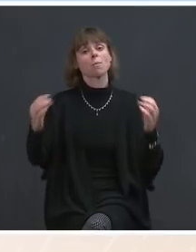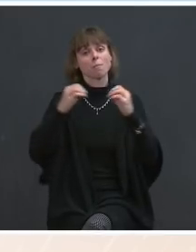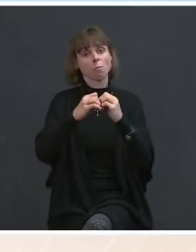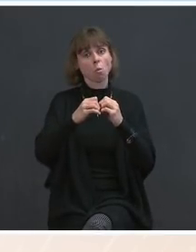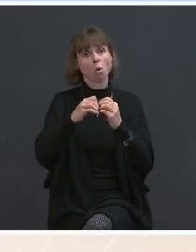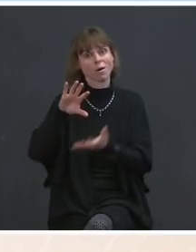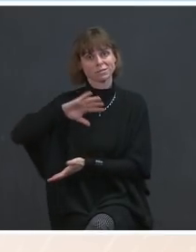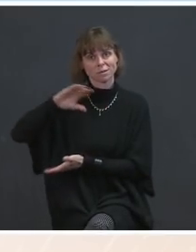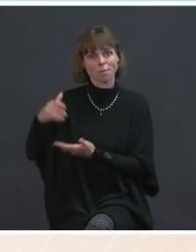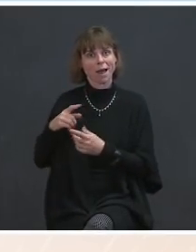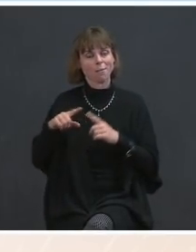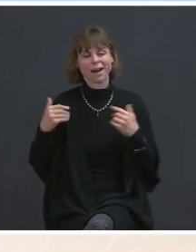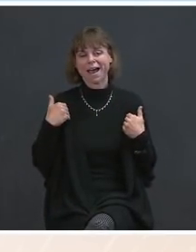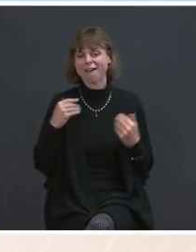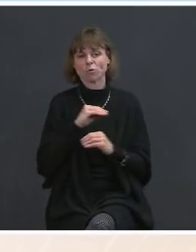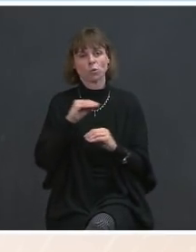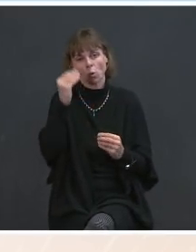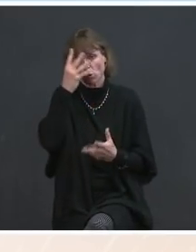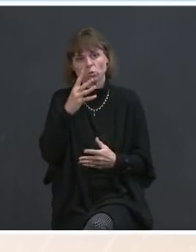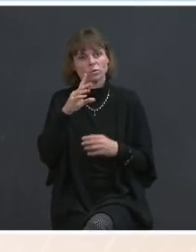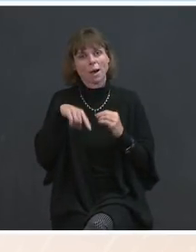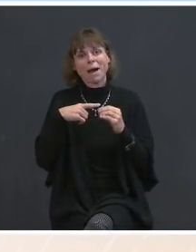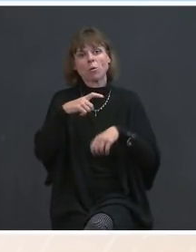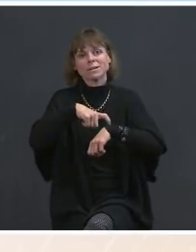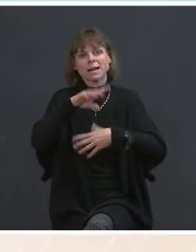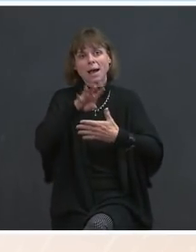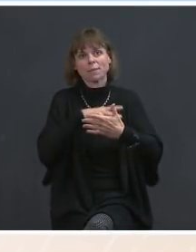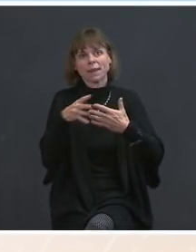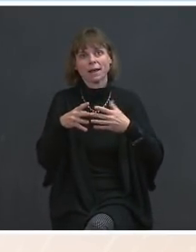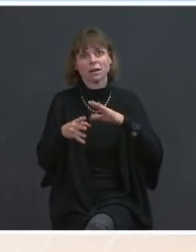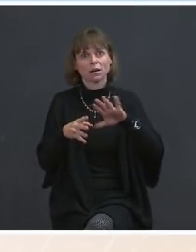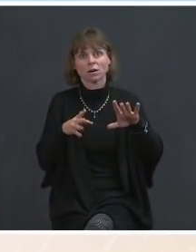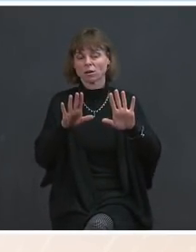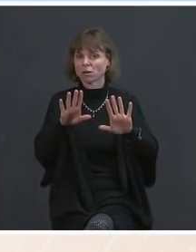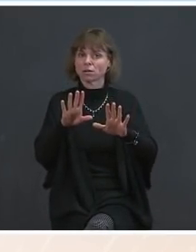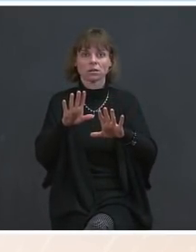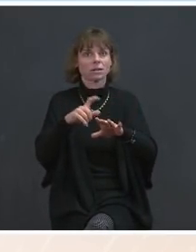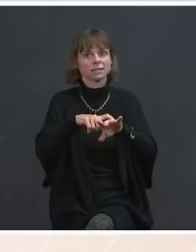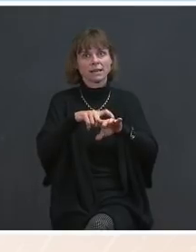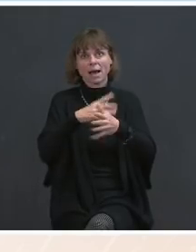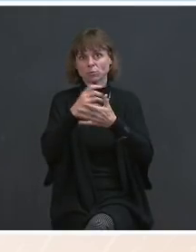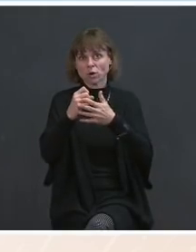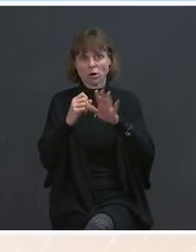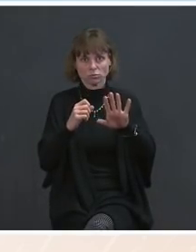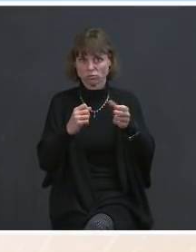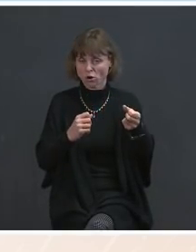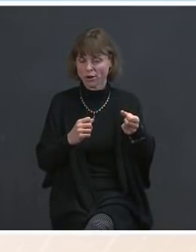or predict in terms of the timeline. The Press: Which -- Ms. Psaki: We're going to have to just go on because we -- otherwise we're not going to get to everybody. Go ahead.